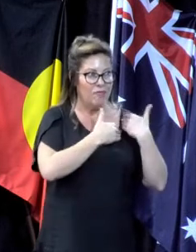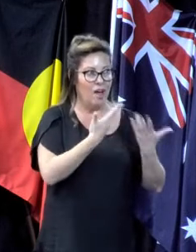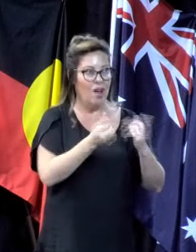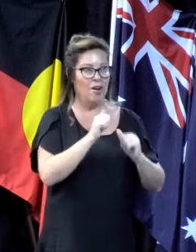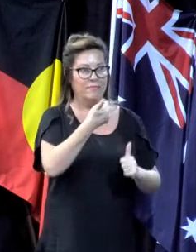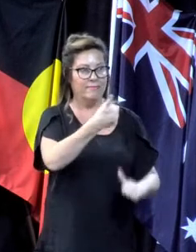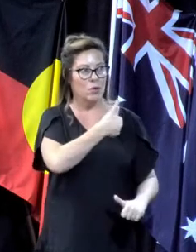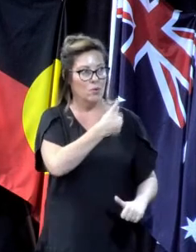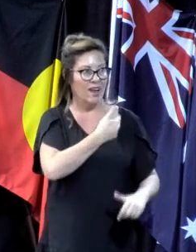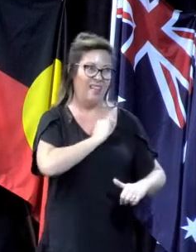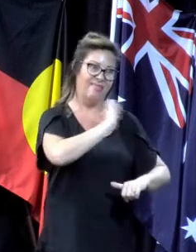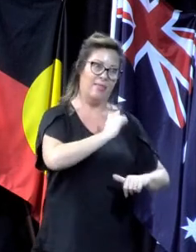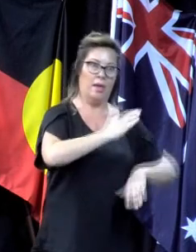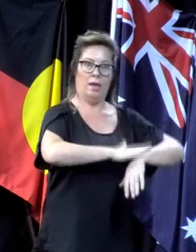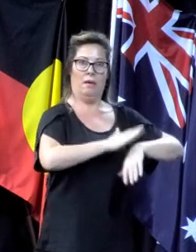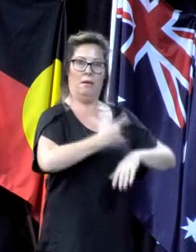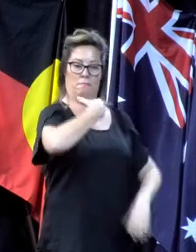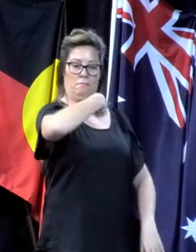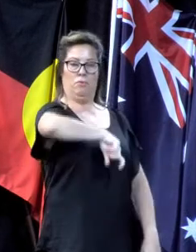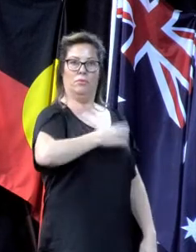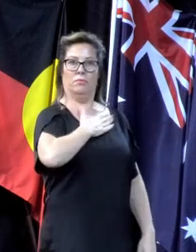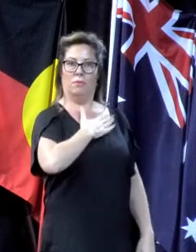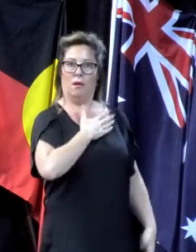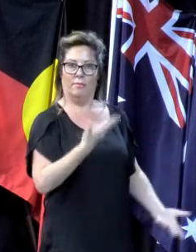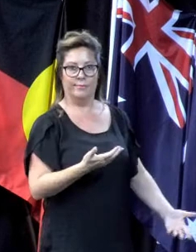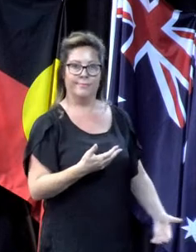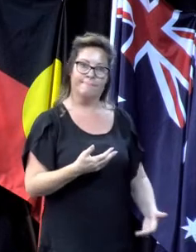Yes, but as a leader, very cognisant not to overuse